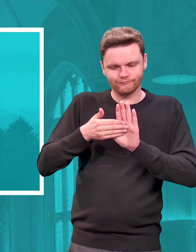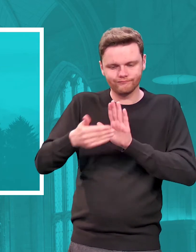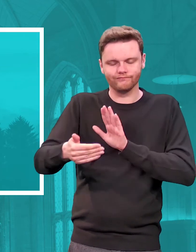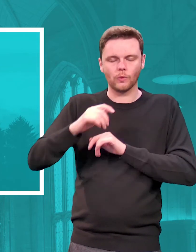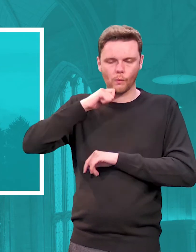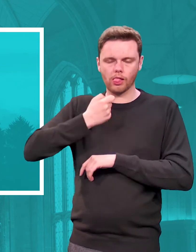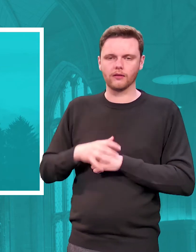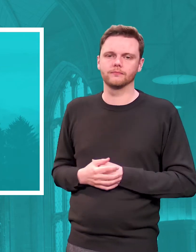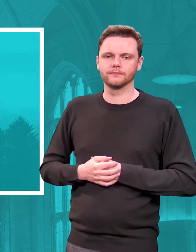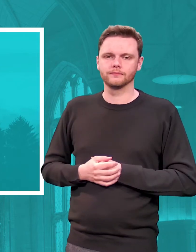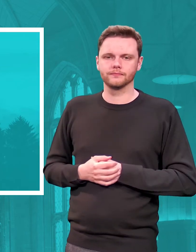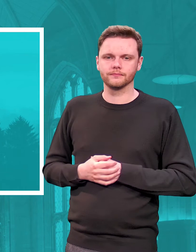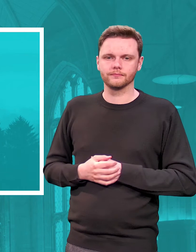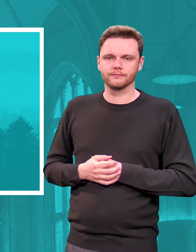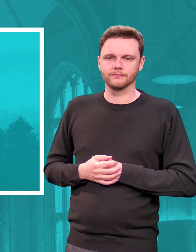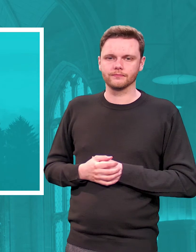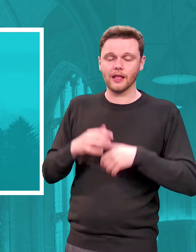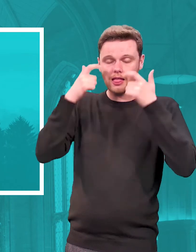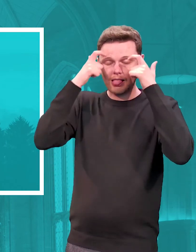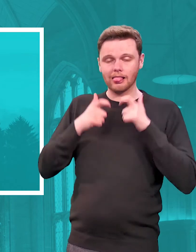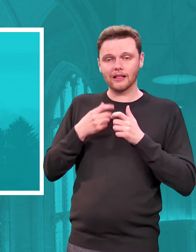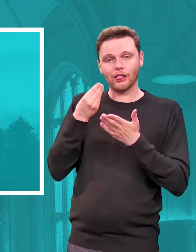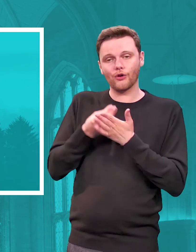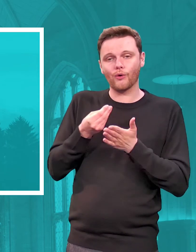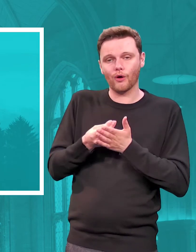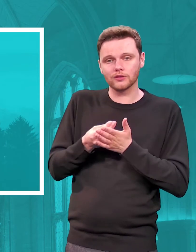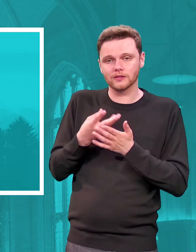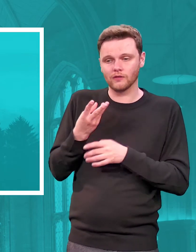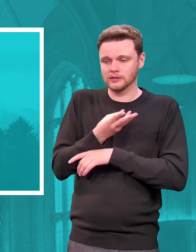The question of legal costs for those subject to disciplinary proceedings